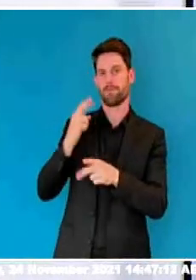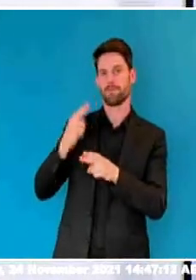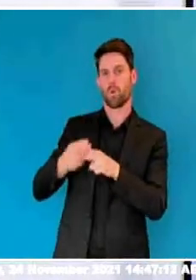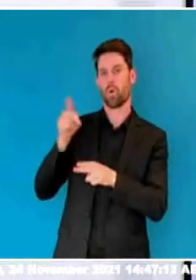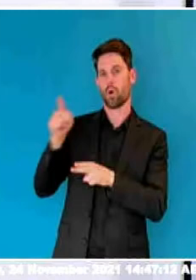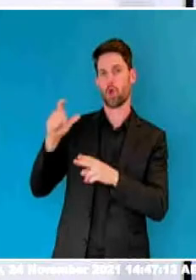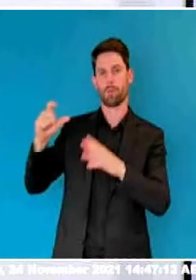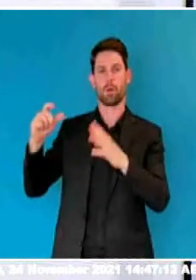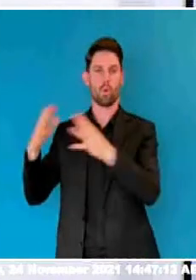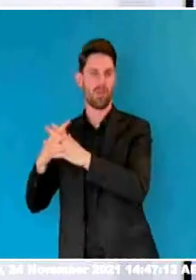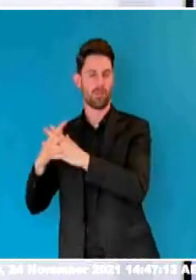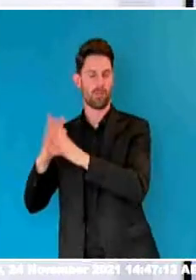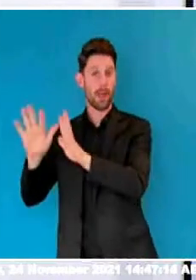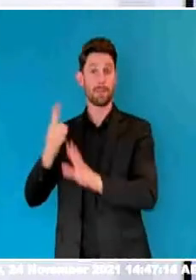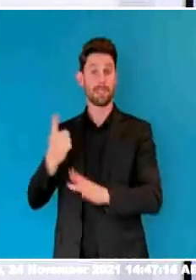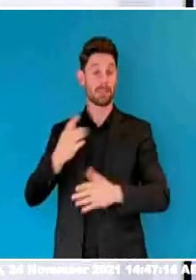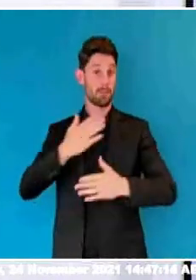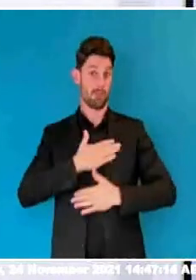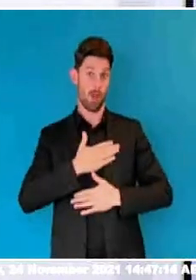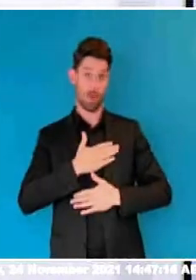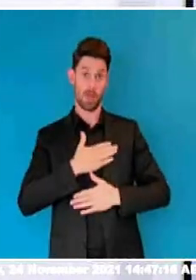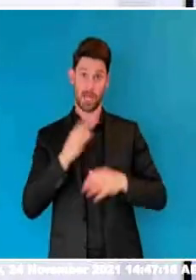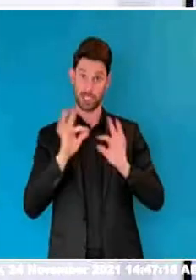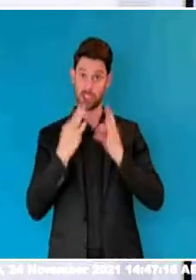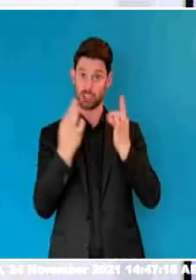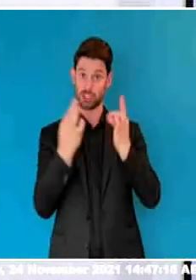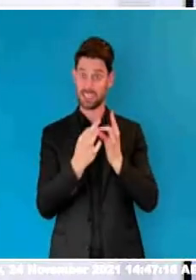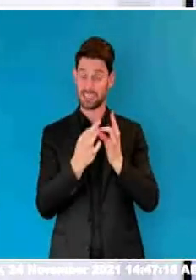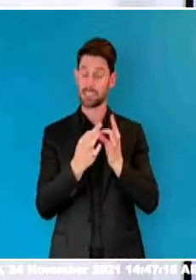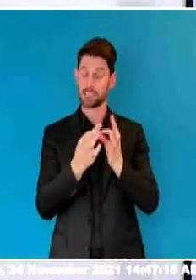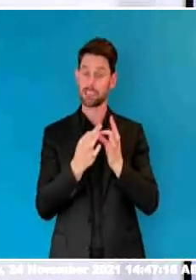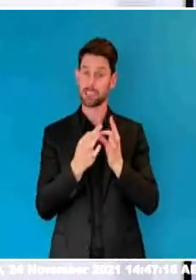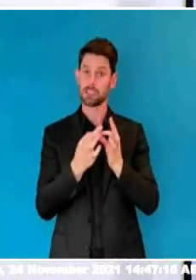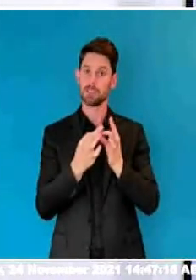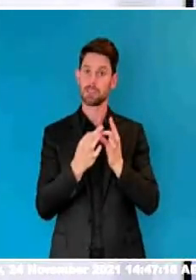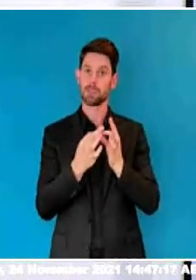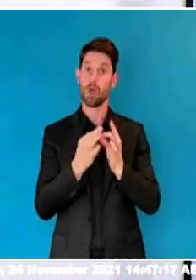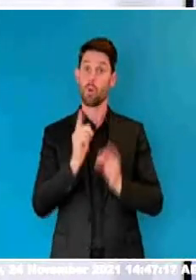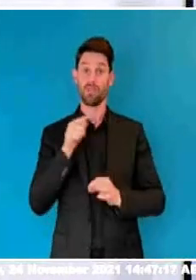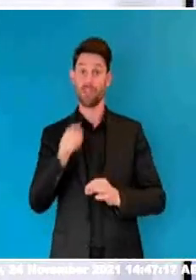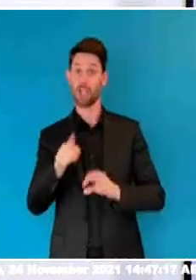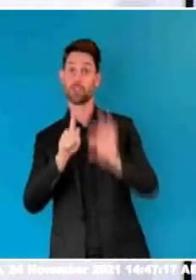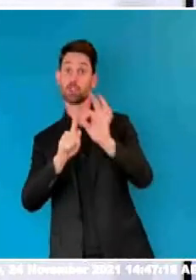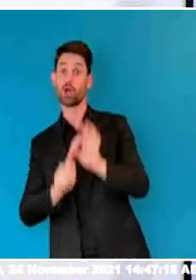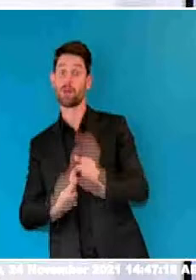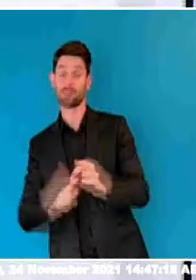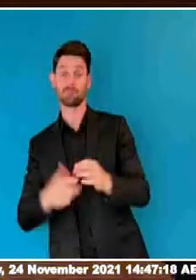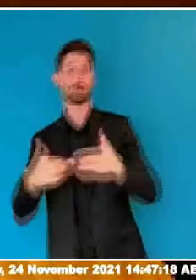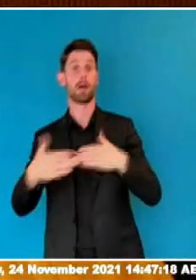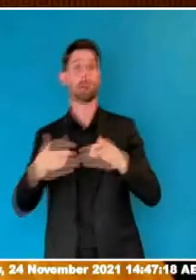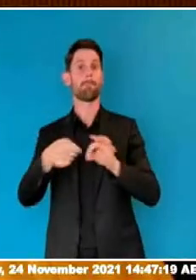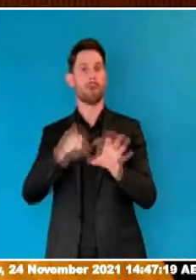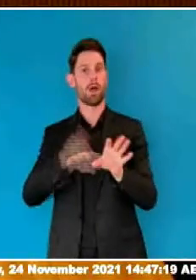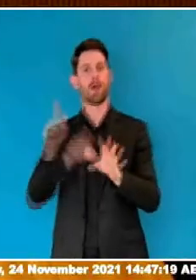But in terms of my agency, the survey work conducted by the Victorian public sector, the